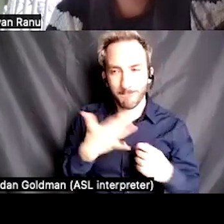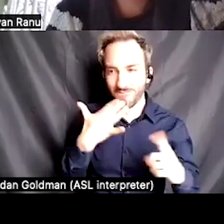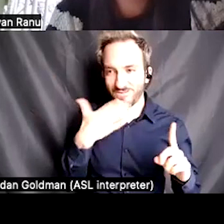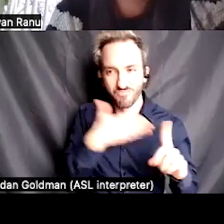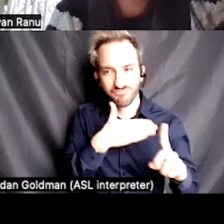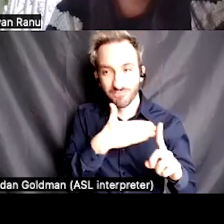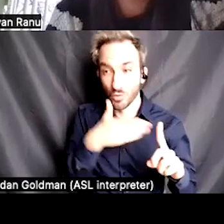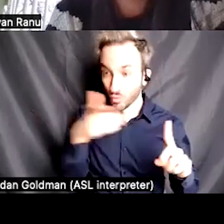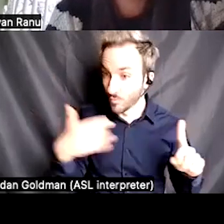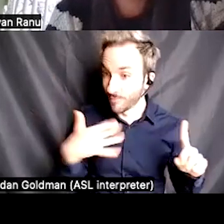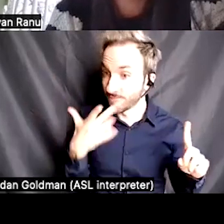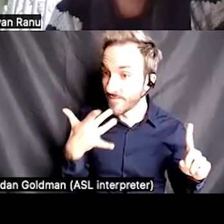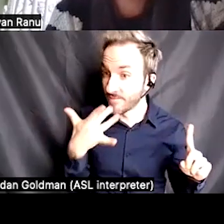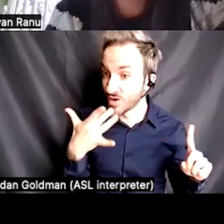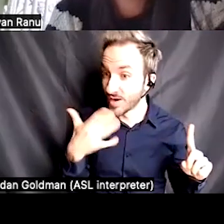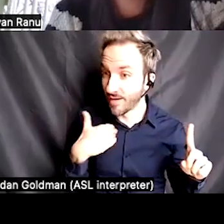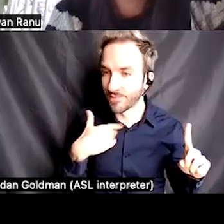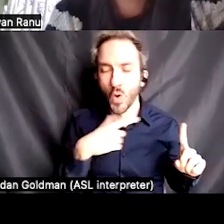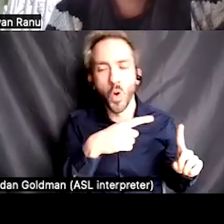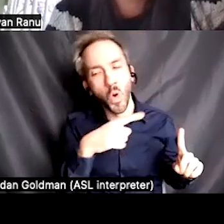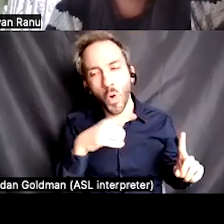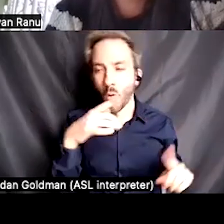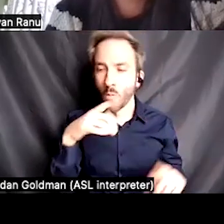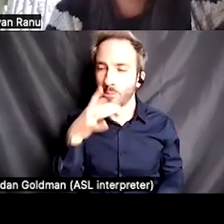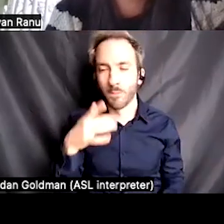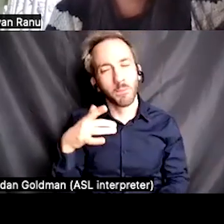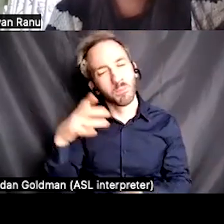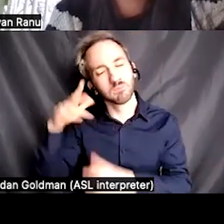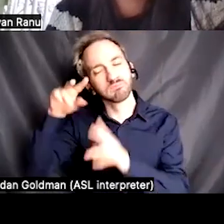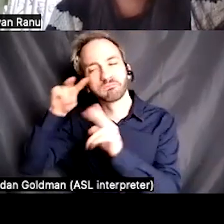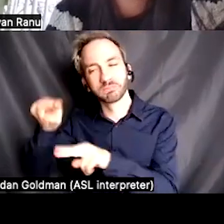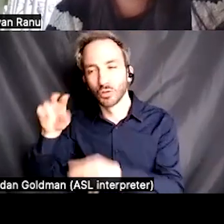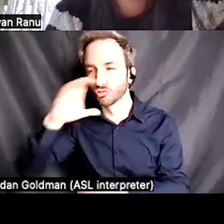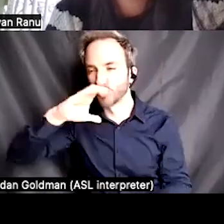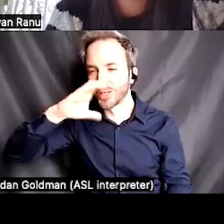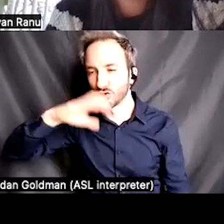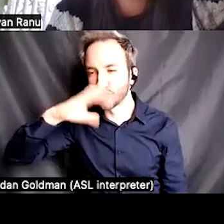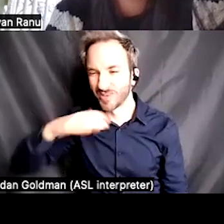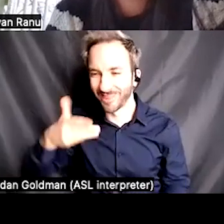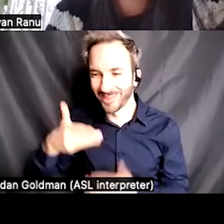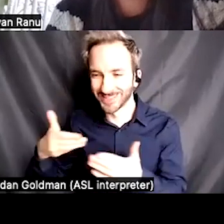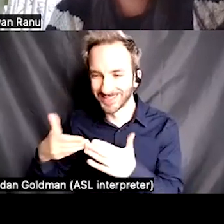Pavan: I'm definitely a big fan of "Stranger Things," but yeah, it's interesting how things are